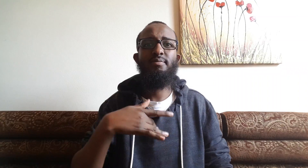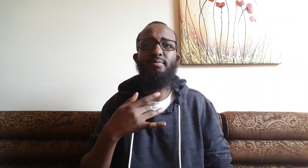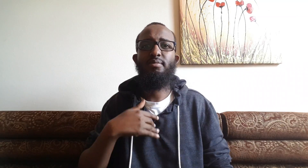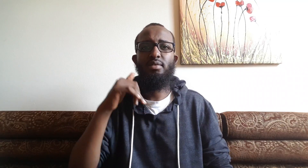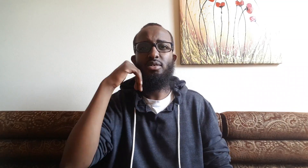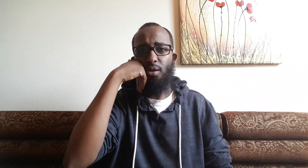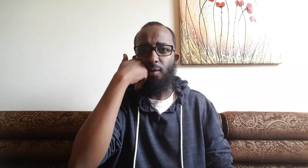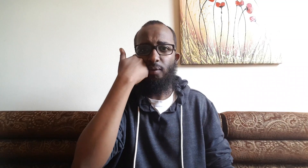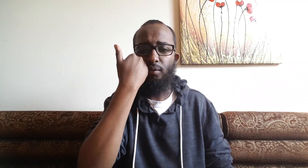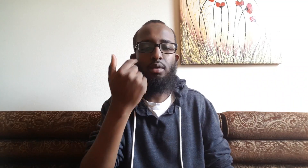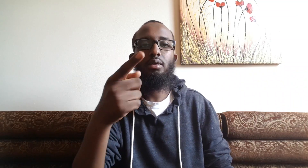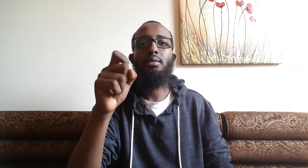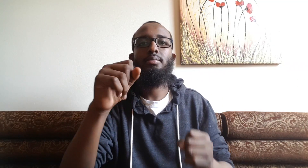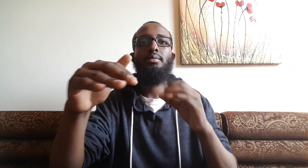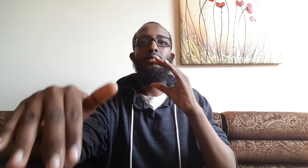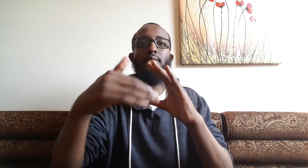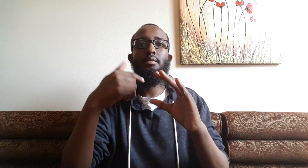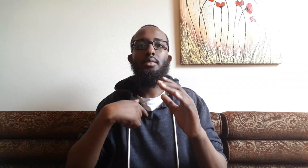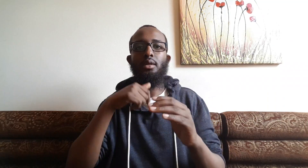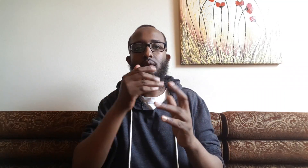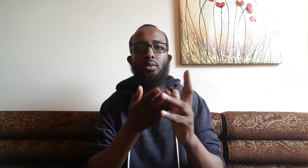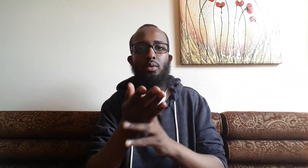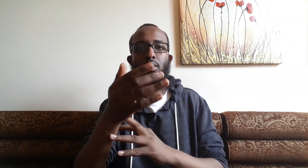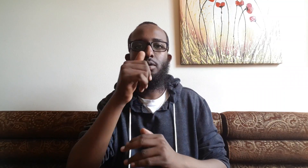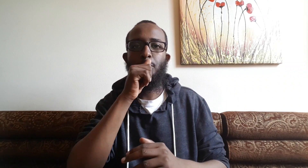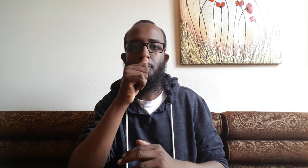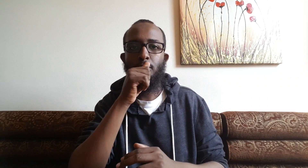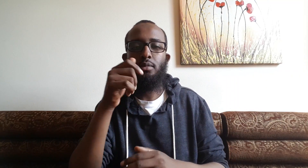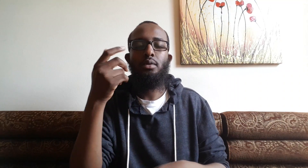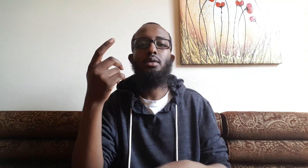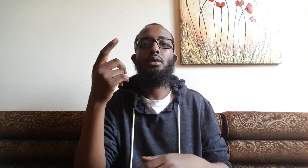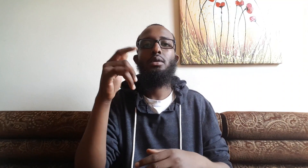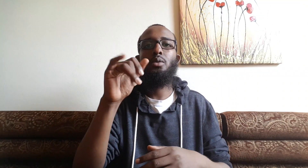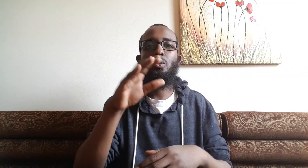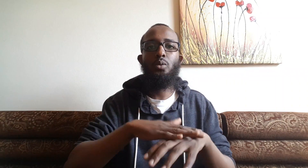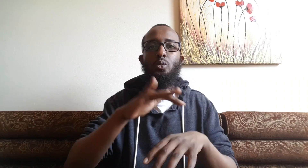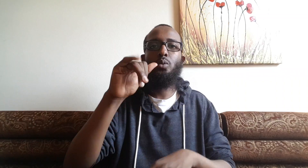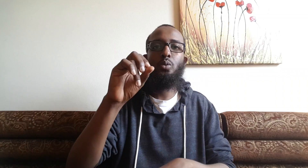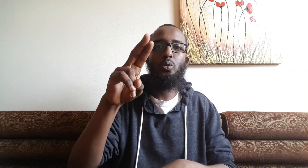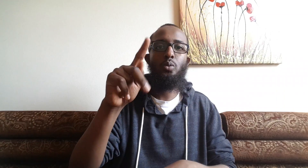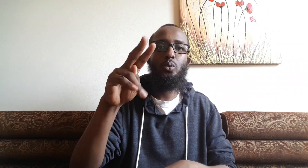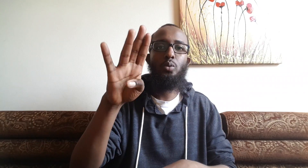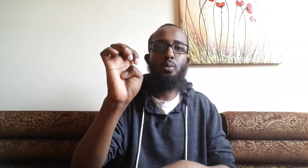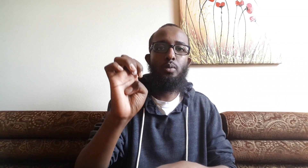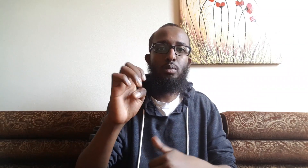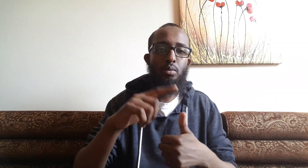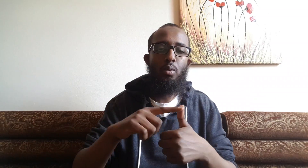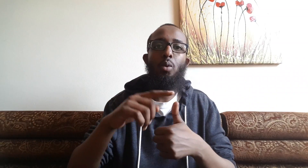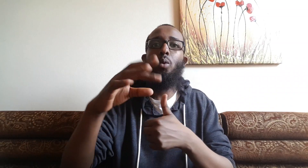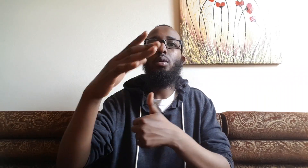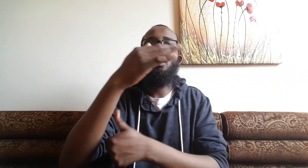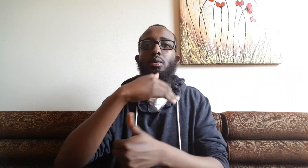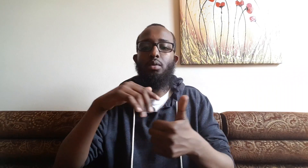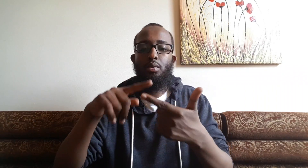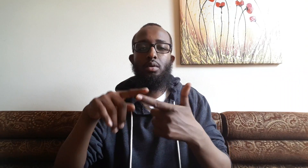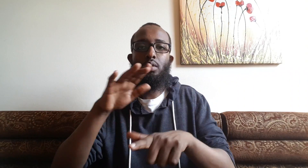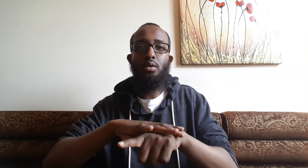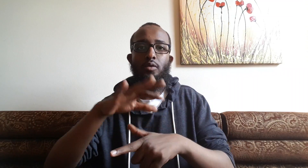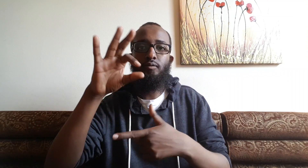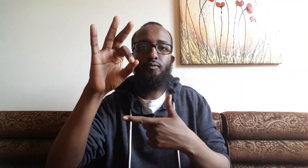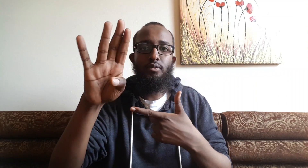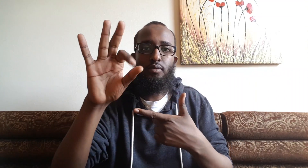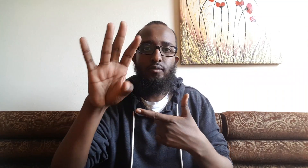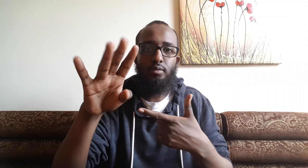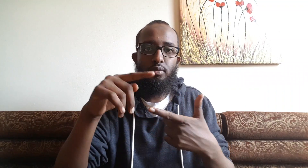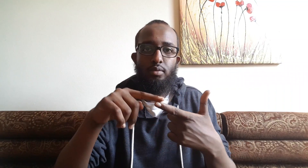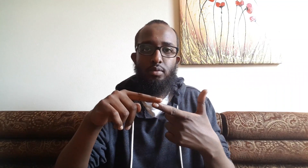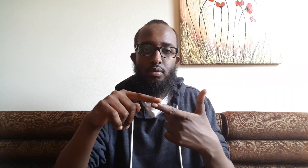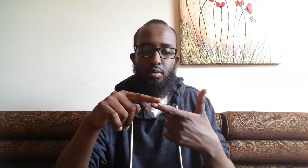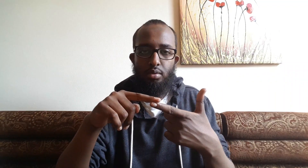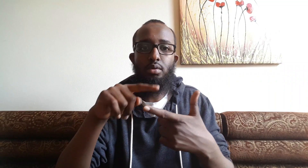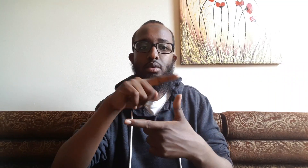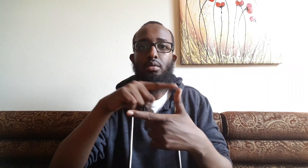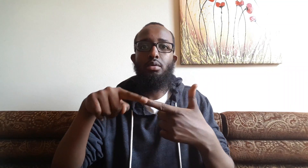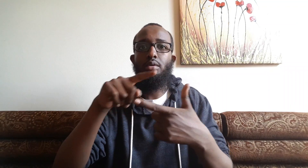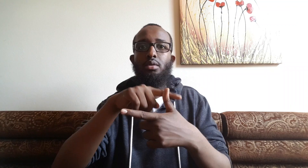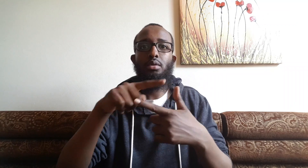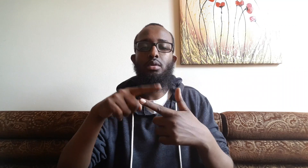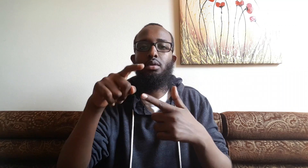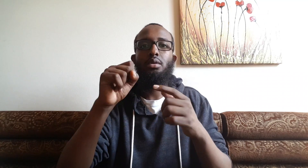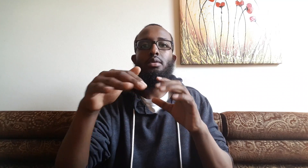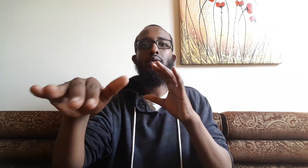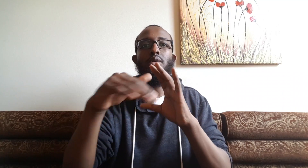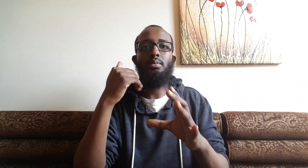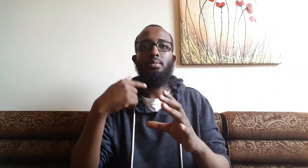If you feel uncomfortable, you can do it private via YouTube or Facebook I have included the details in the description box.